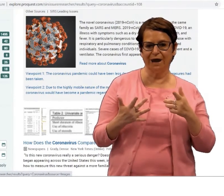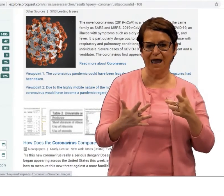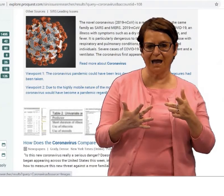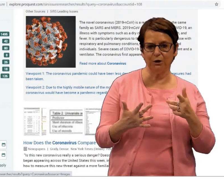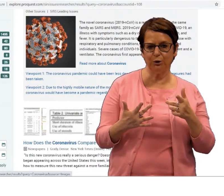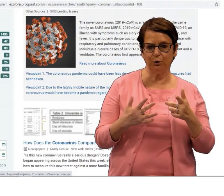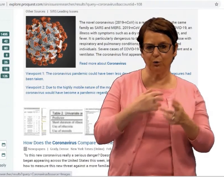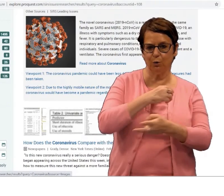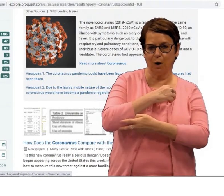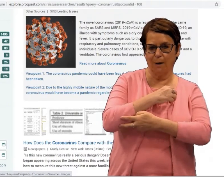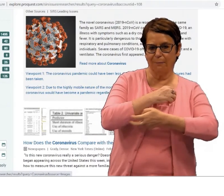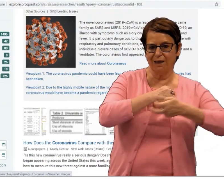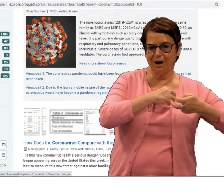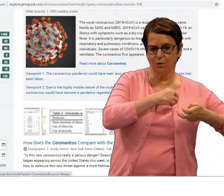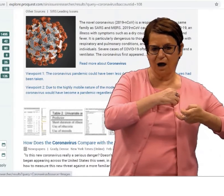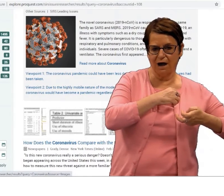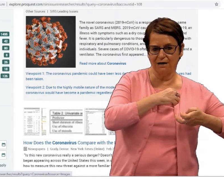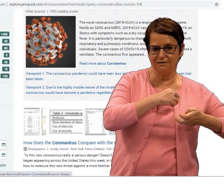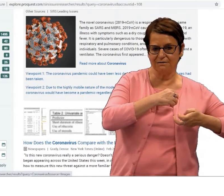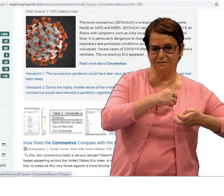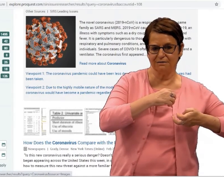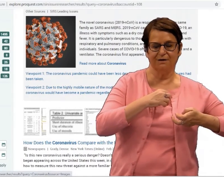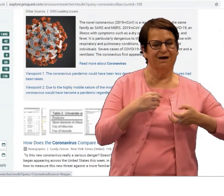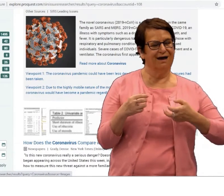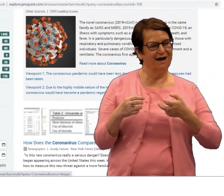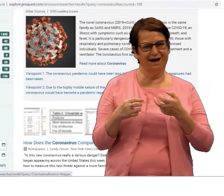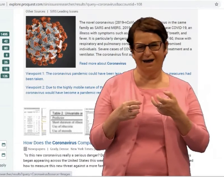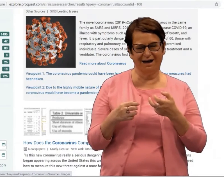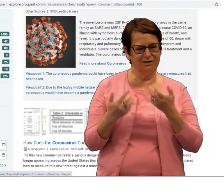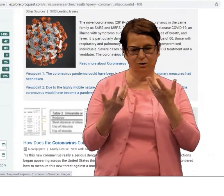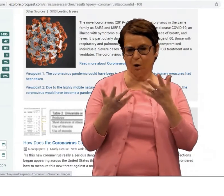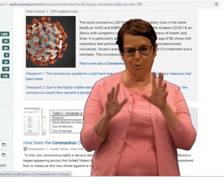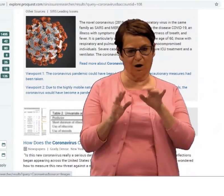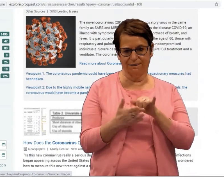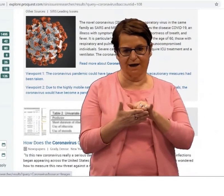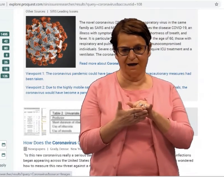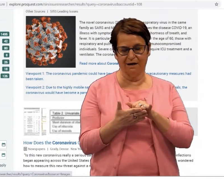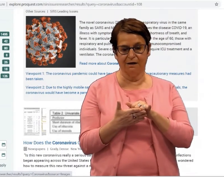you tend to plagiarize, and you do not want that.